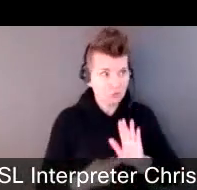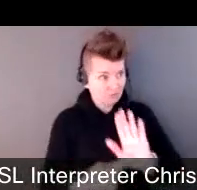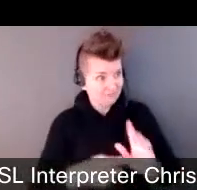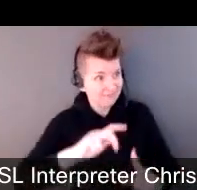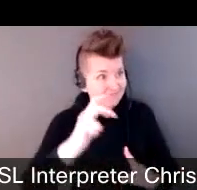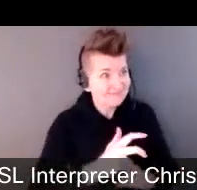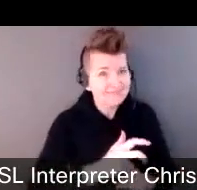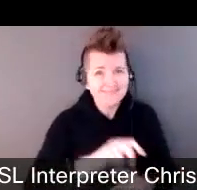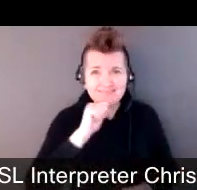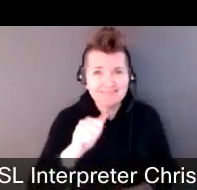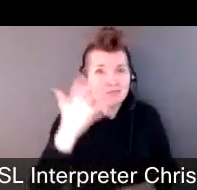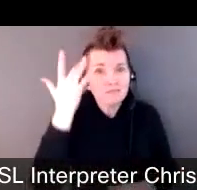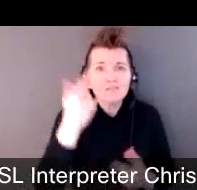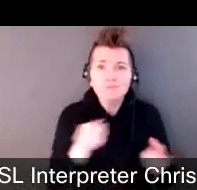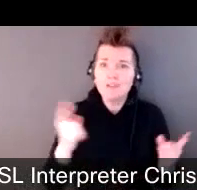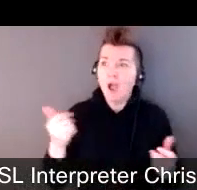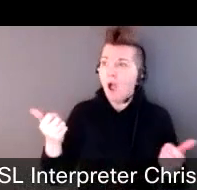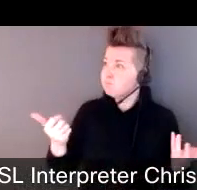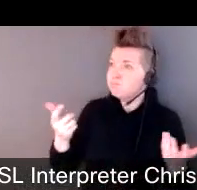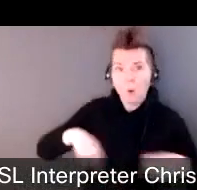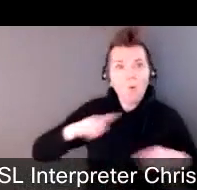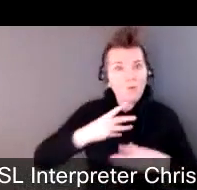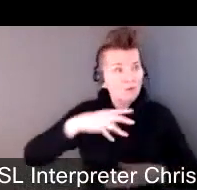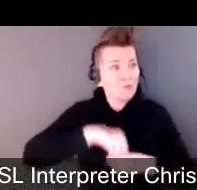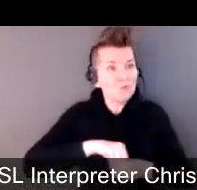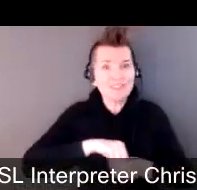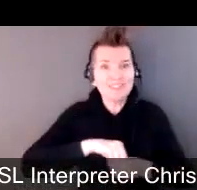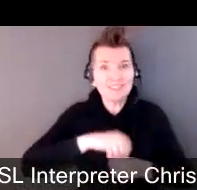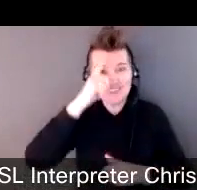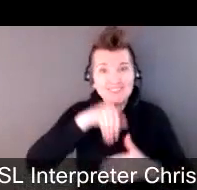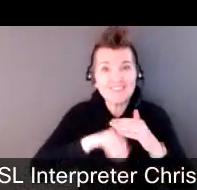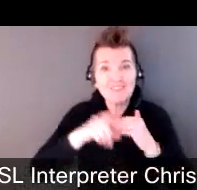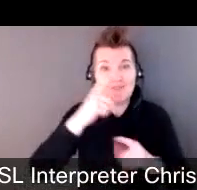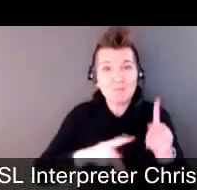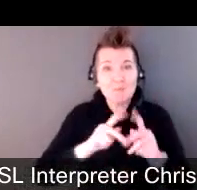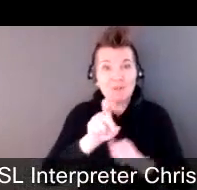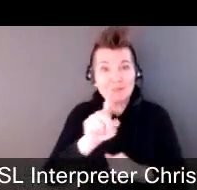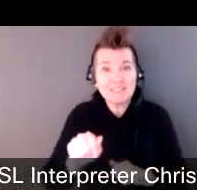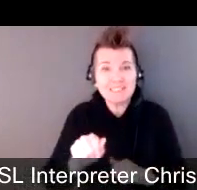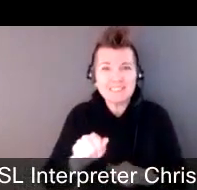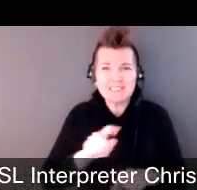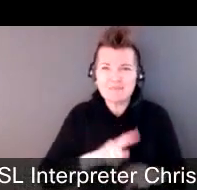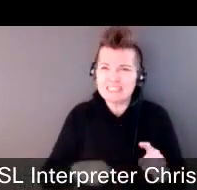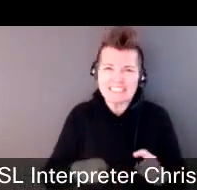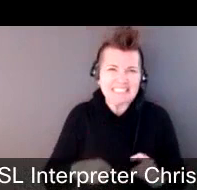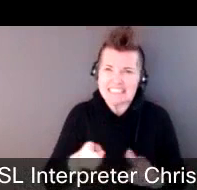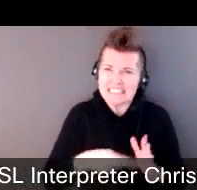of accessibility and inclusion for people with disabilities. We also heard that "we've dealt with construction forever.